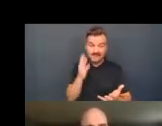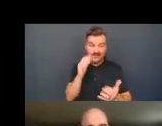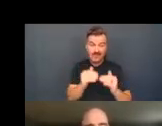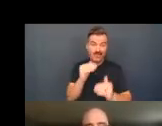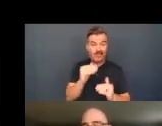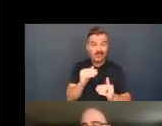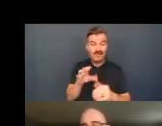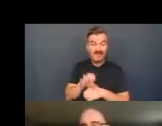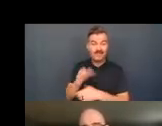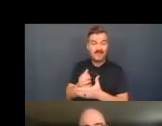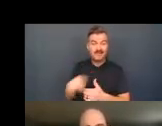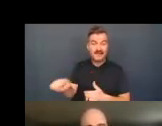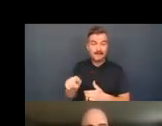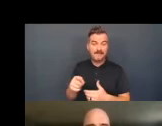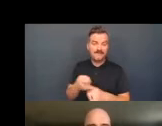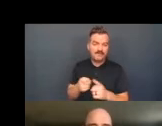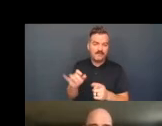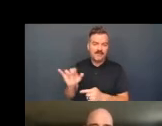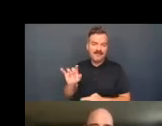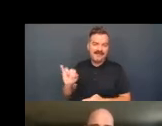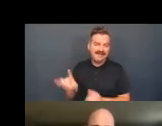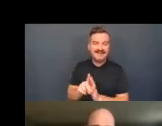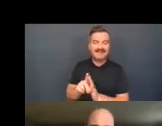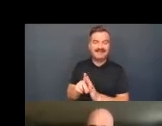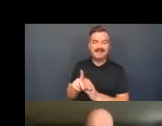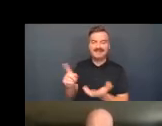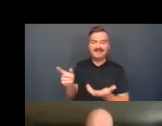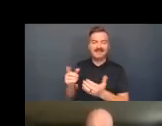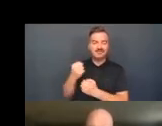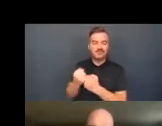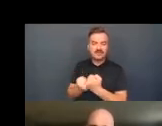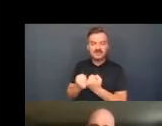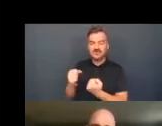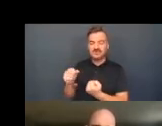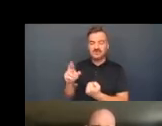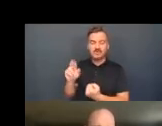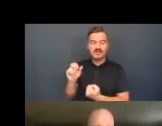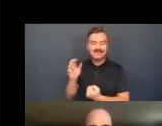some people giving their identities structural racism, sexism, transphobia